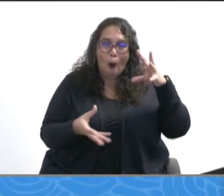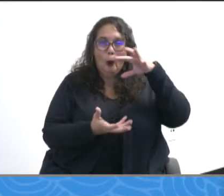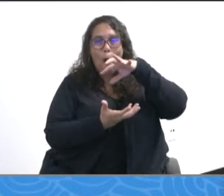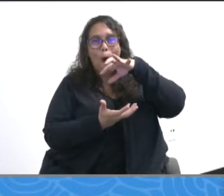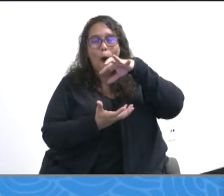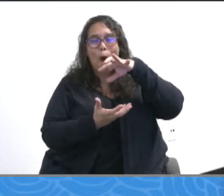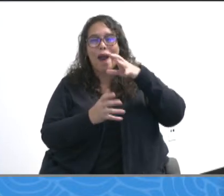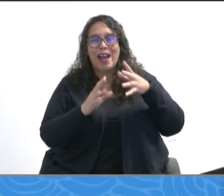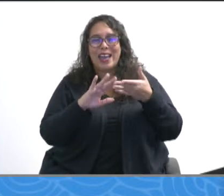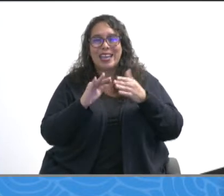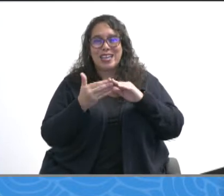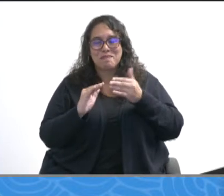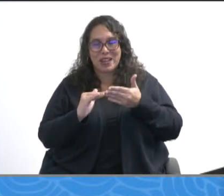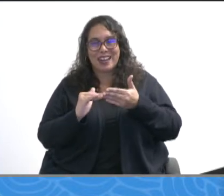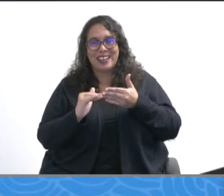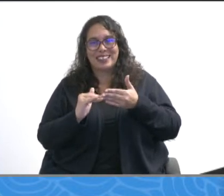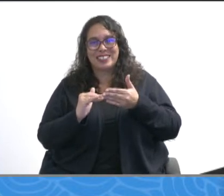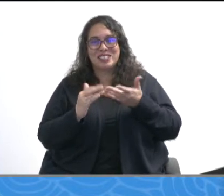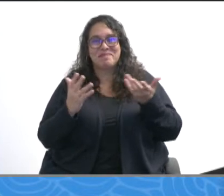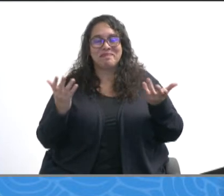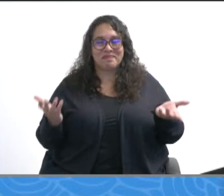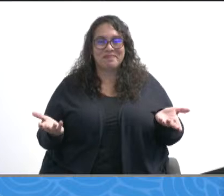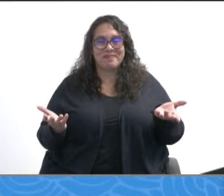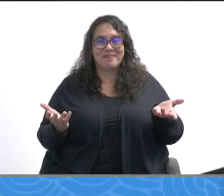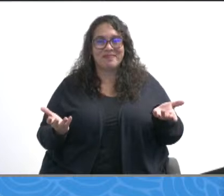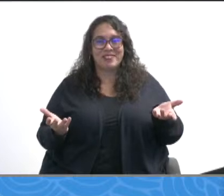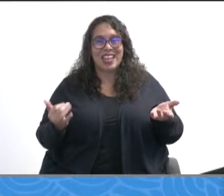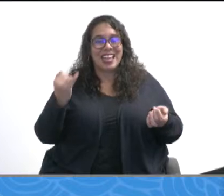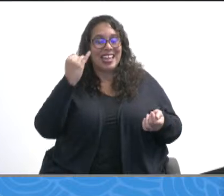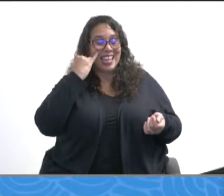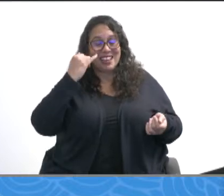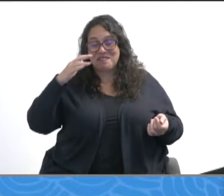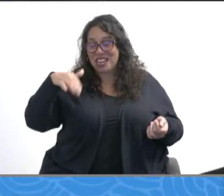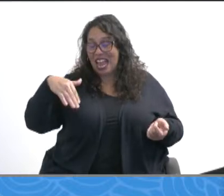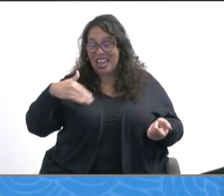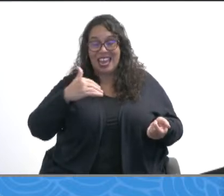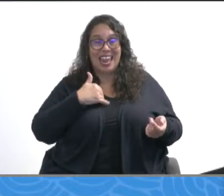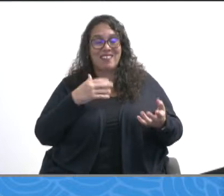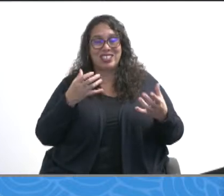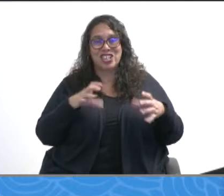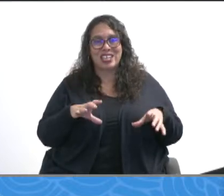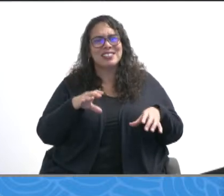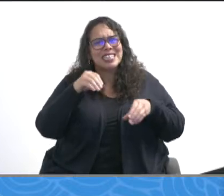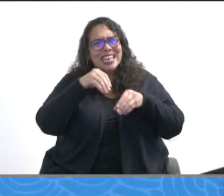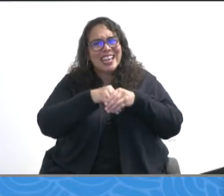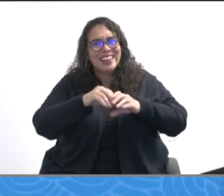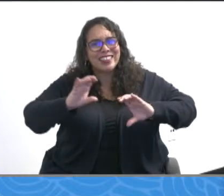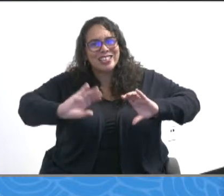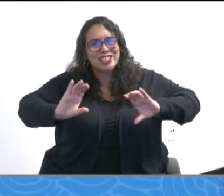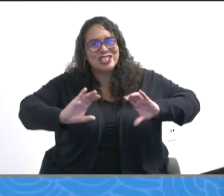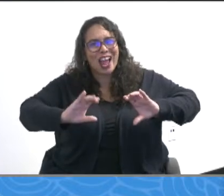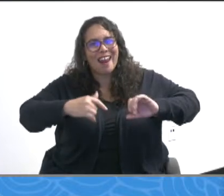it dropped in our chat. So please, if you have not had a chance, please access the ThoughtExchange that I dropped in the chat.